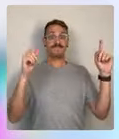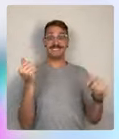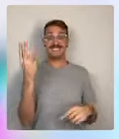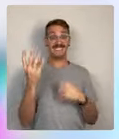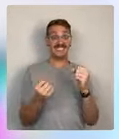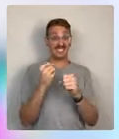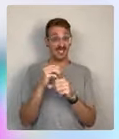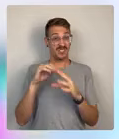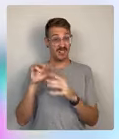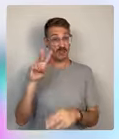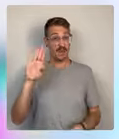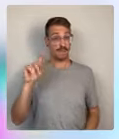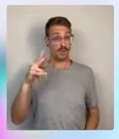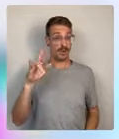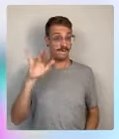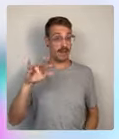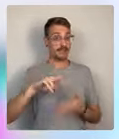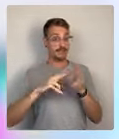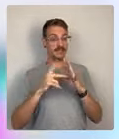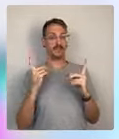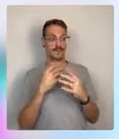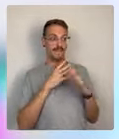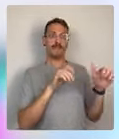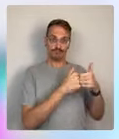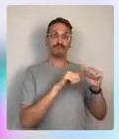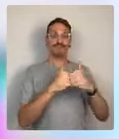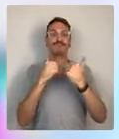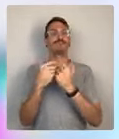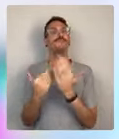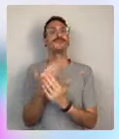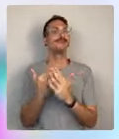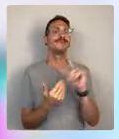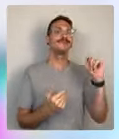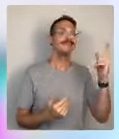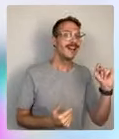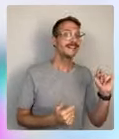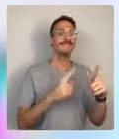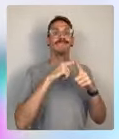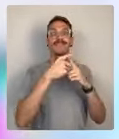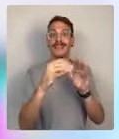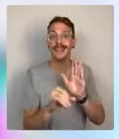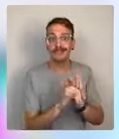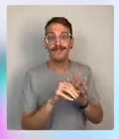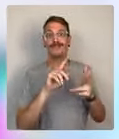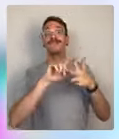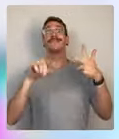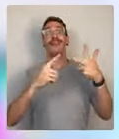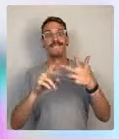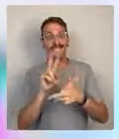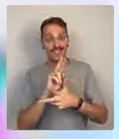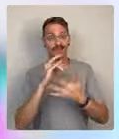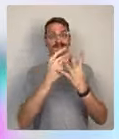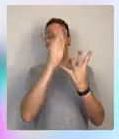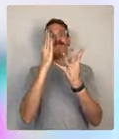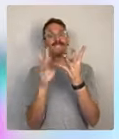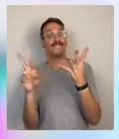again, doing this 16 years, we've encountered new types of challenges, whether it be text, images, video and now VR,